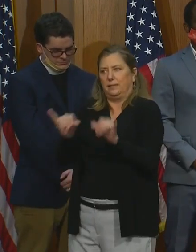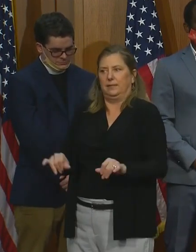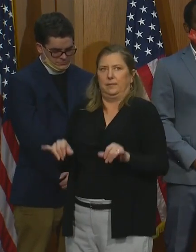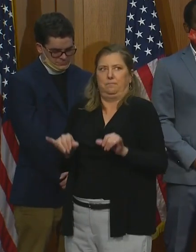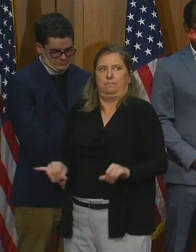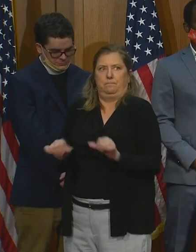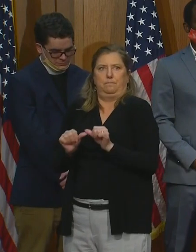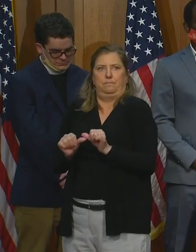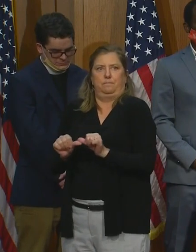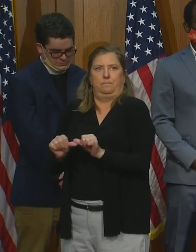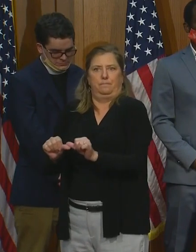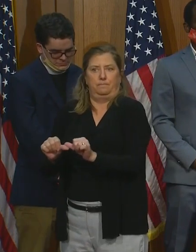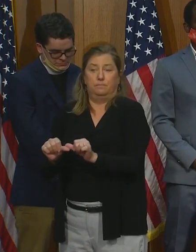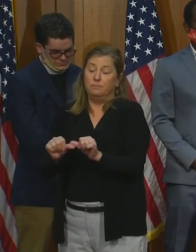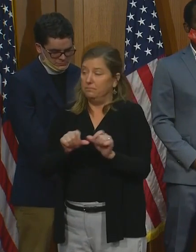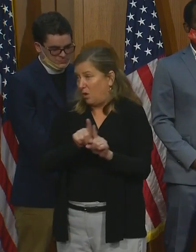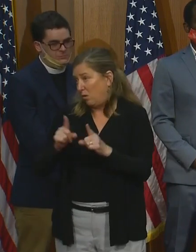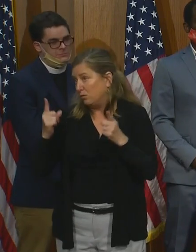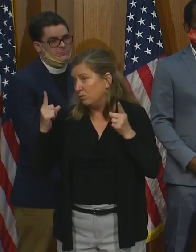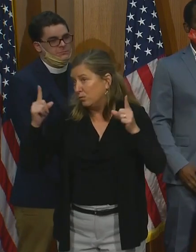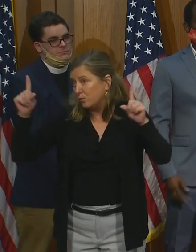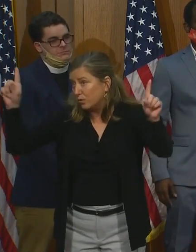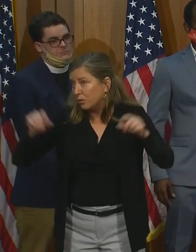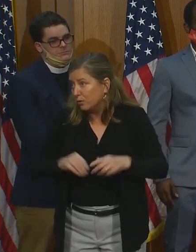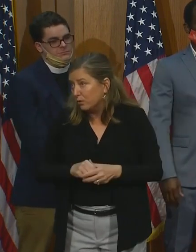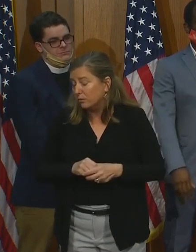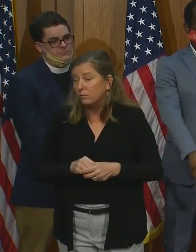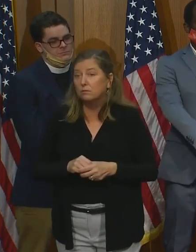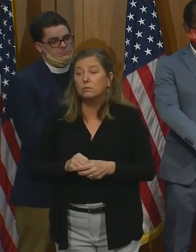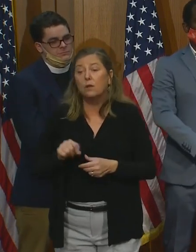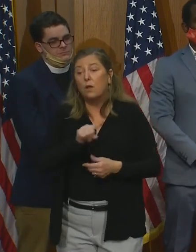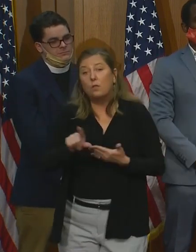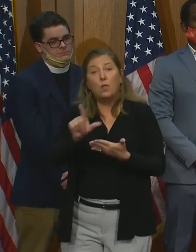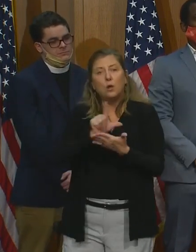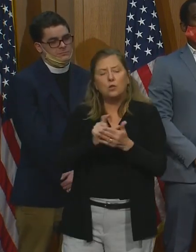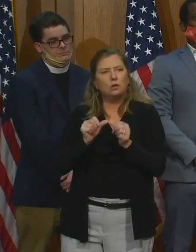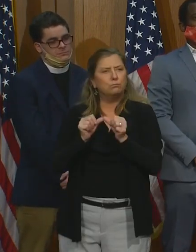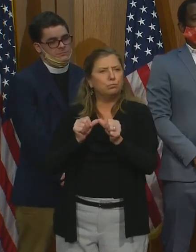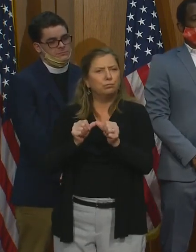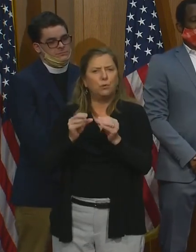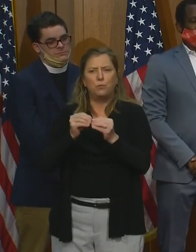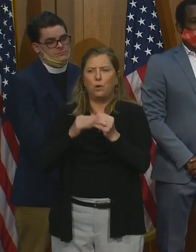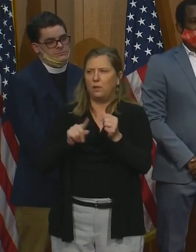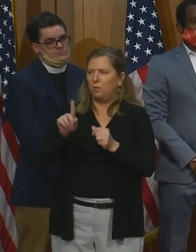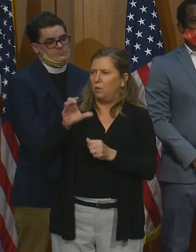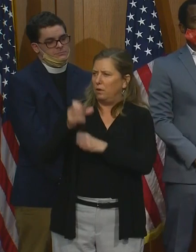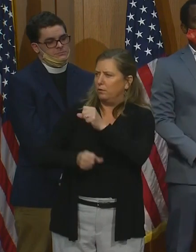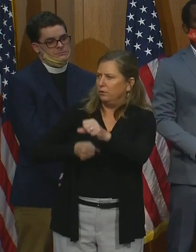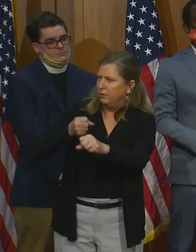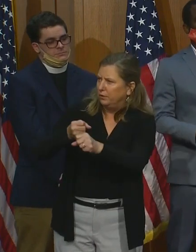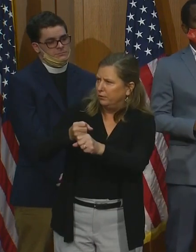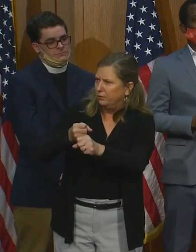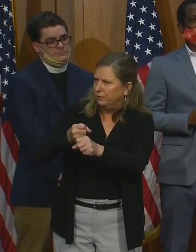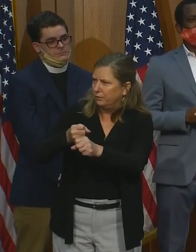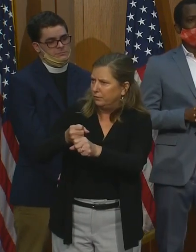THE SYSTEM. IN PLACE AND THAT